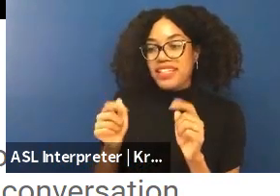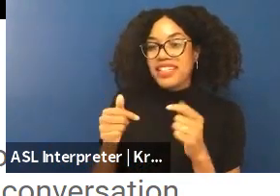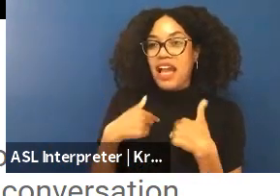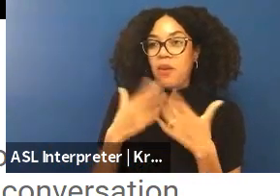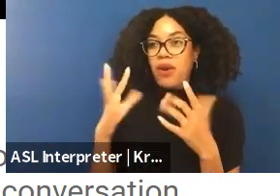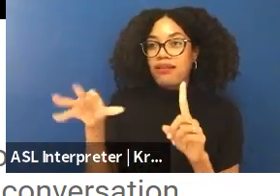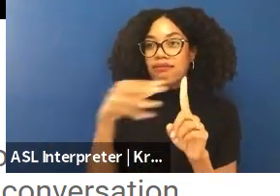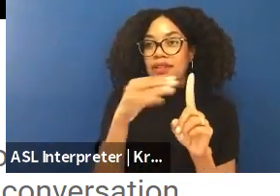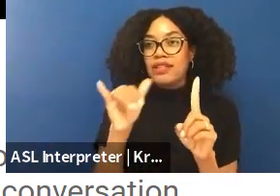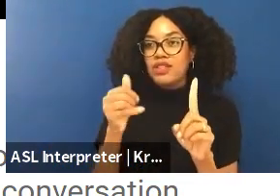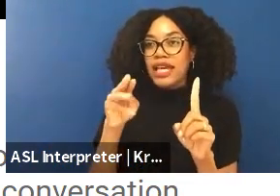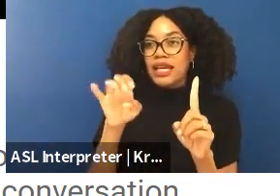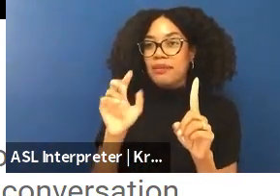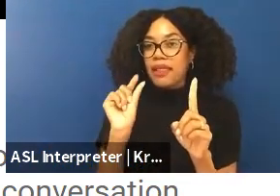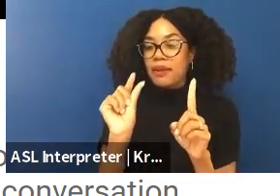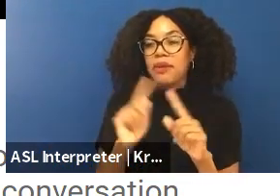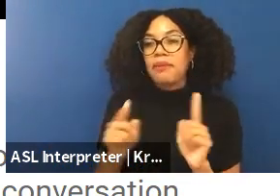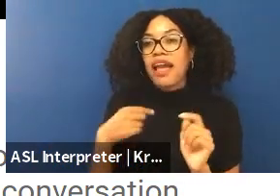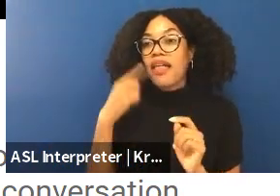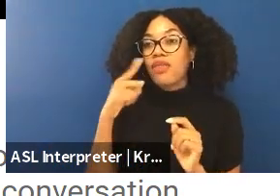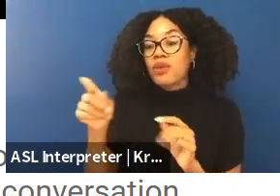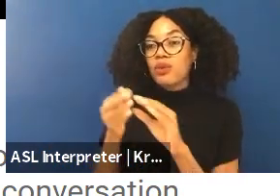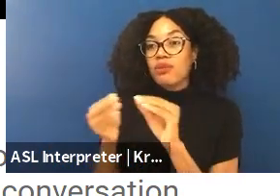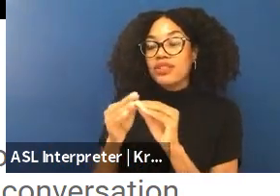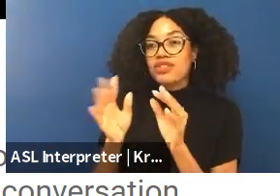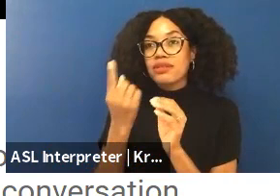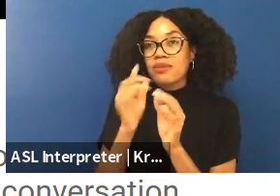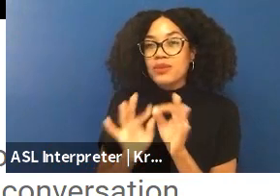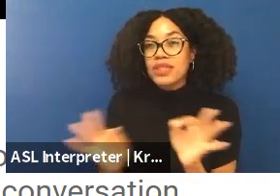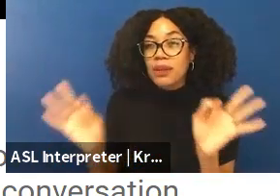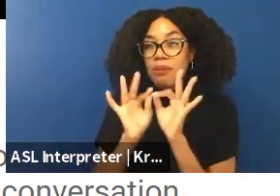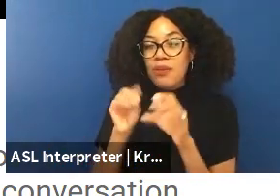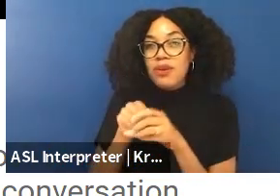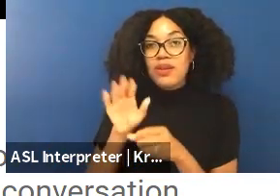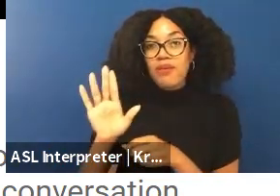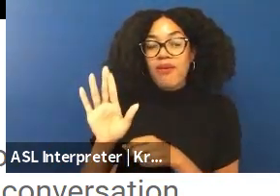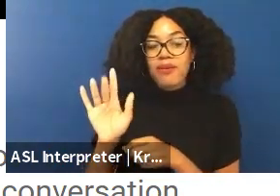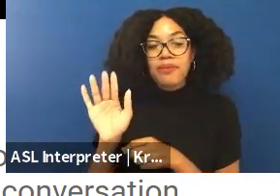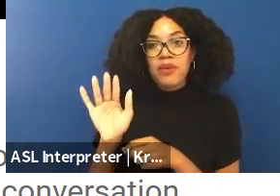bit, but, Ruth, I think you mentioned something really important in your overview there in that